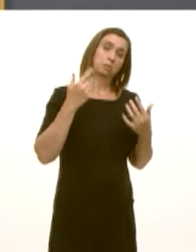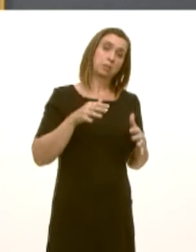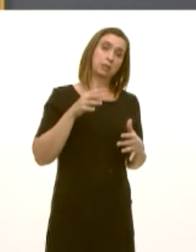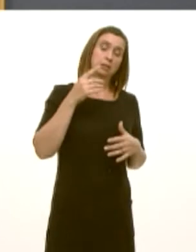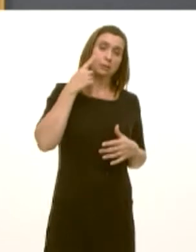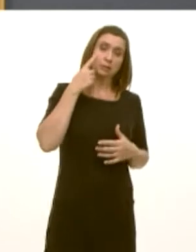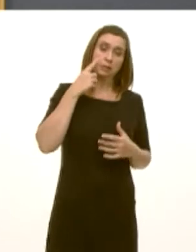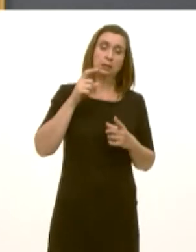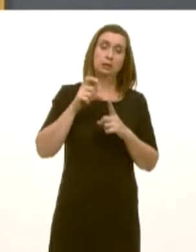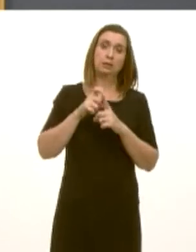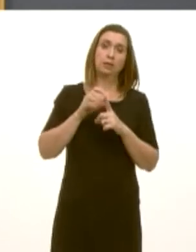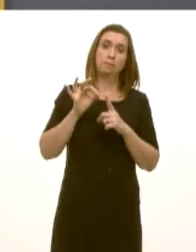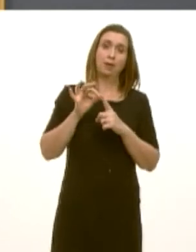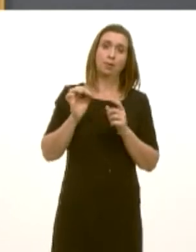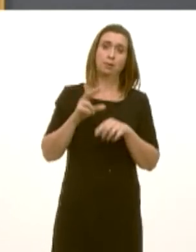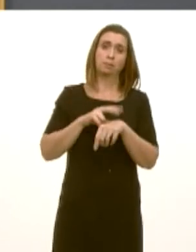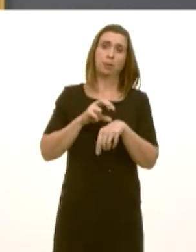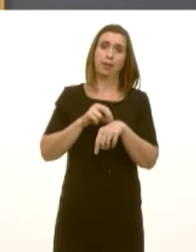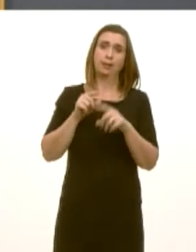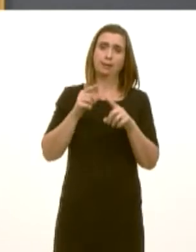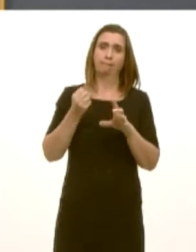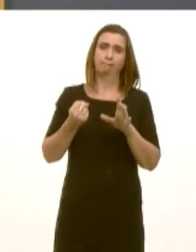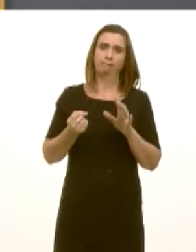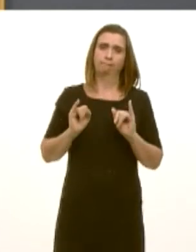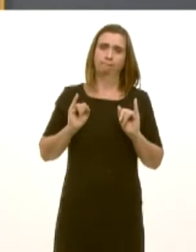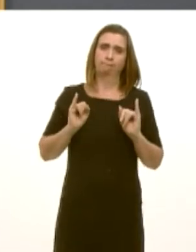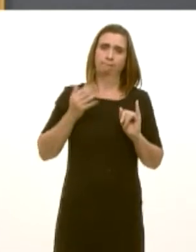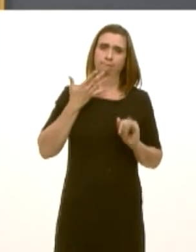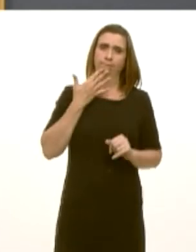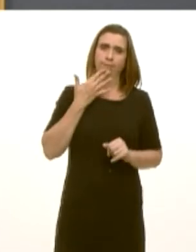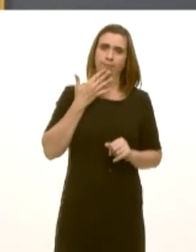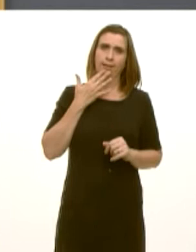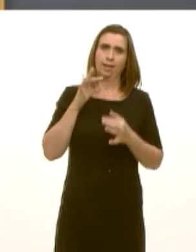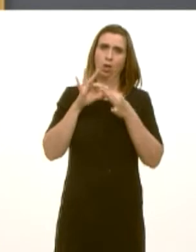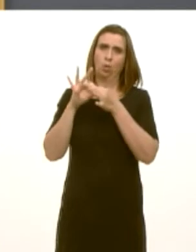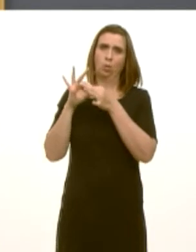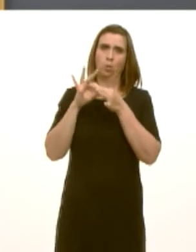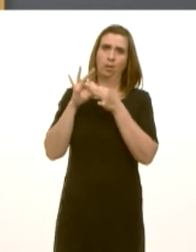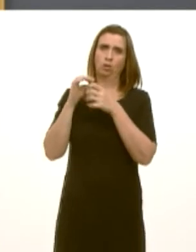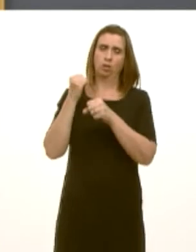of Dyfed-Powys Police, the fundamental mistake made by the coalition Government in introducing